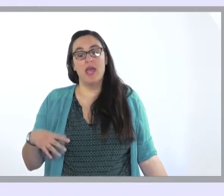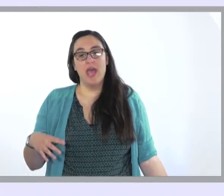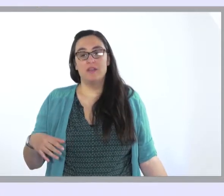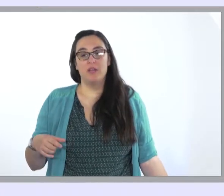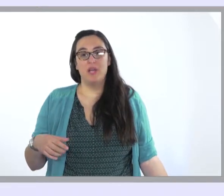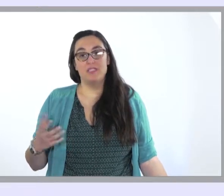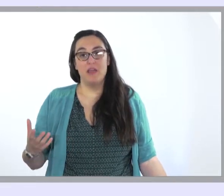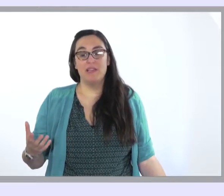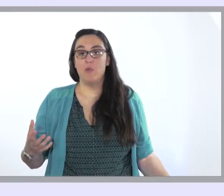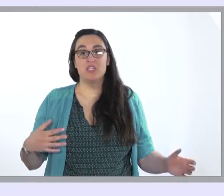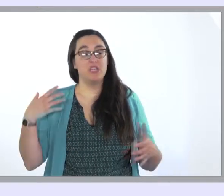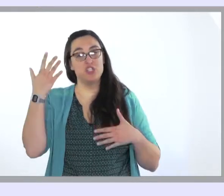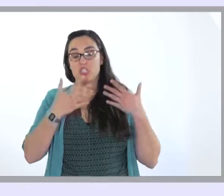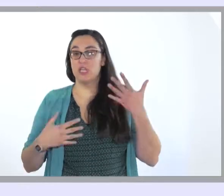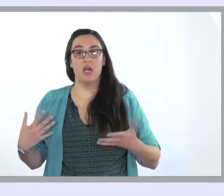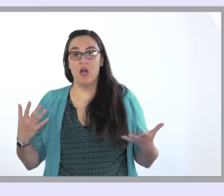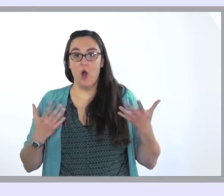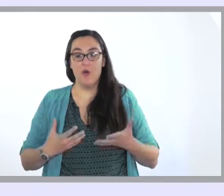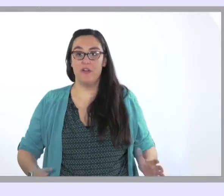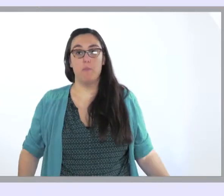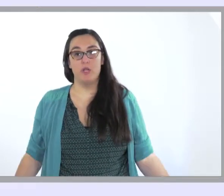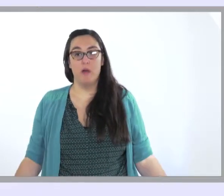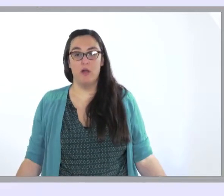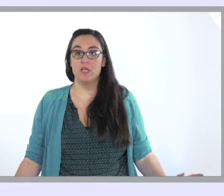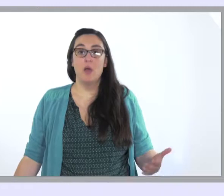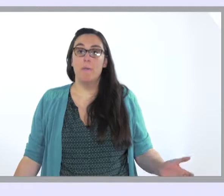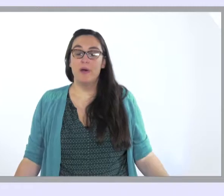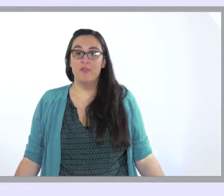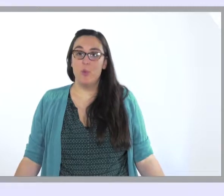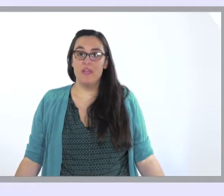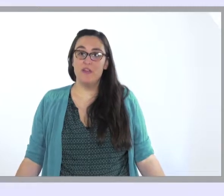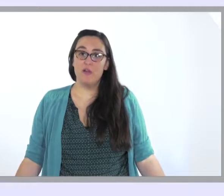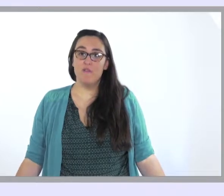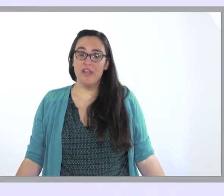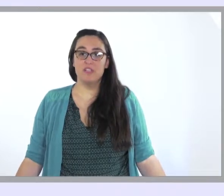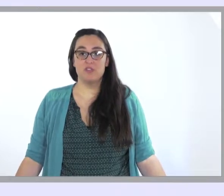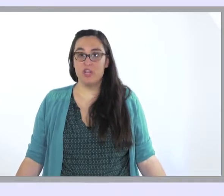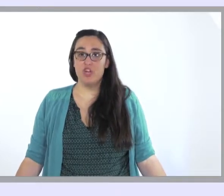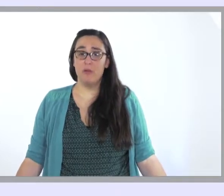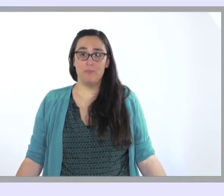and in sign languages, we use other body parts. But the structure